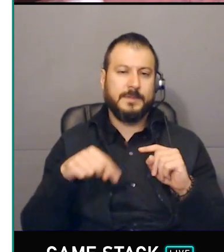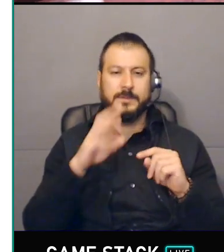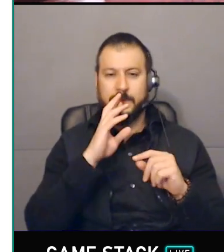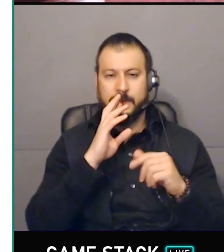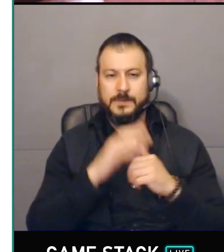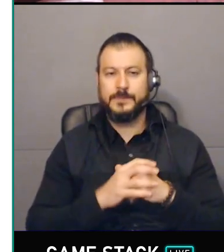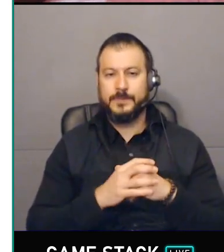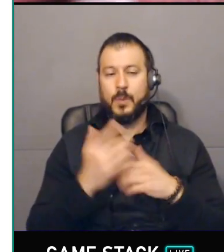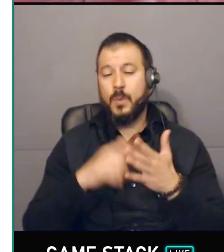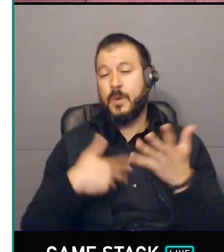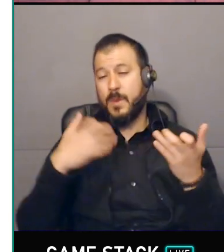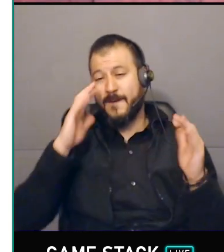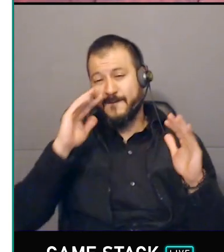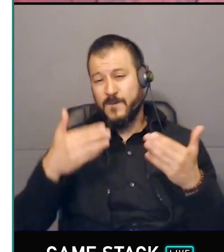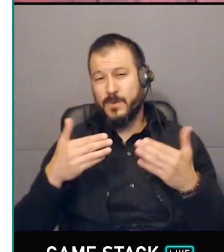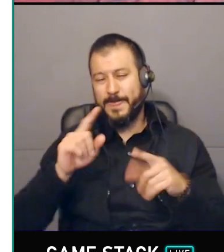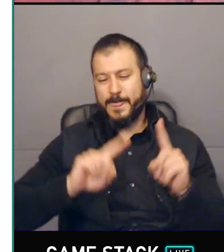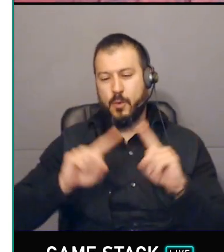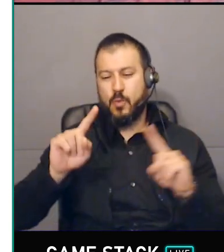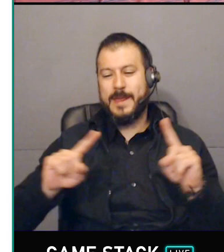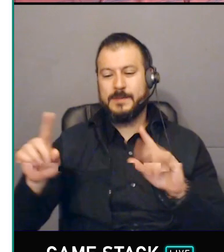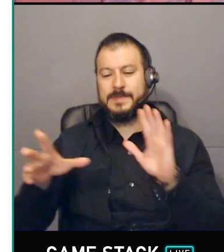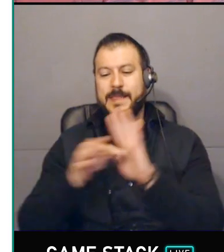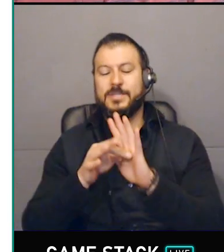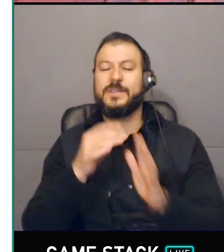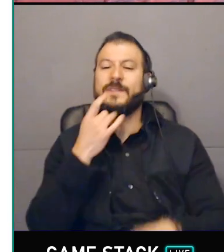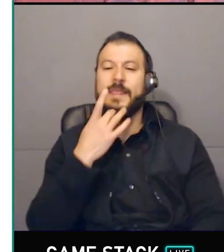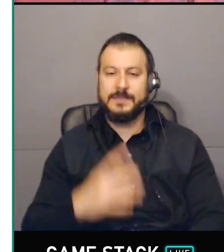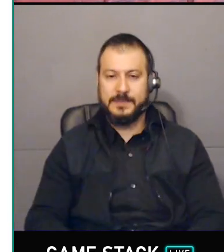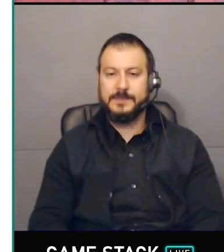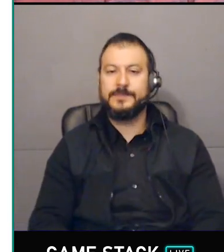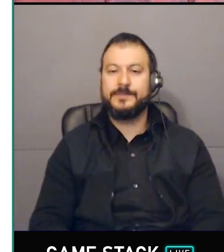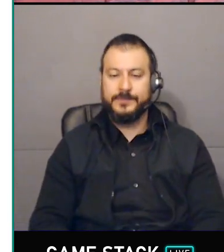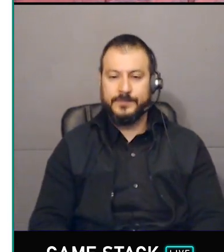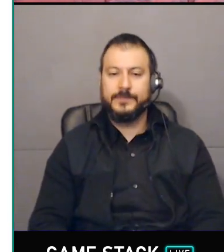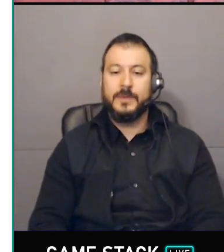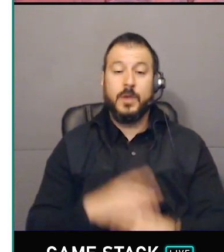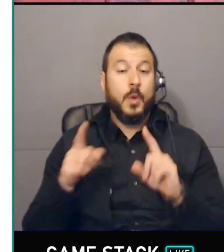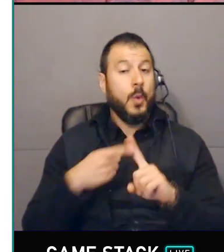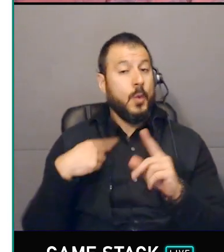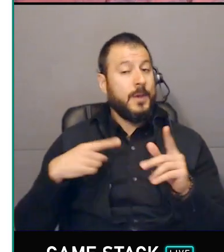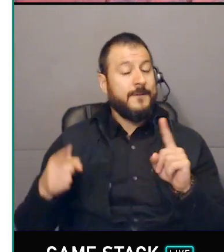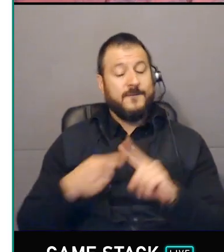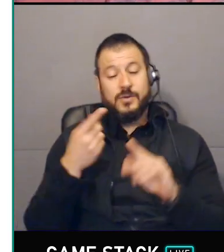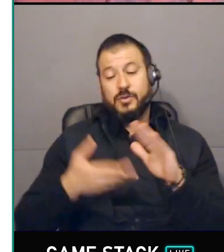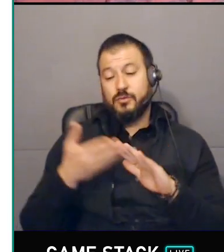in this talk. What I want to focus on is the random selection of lights. And when we first ran